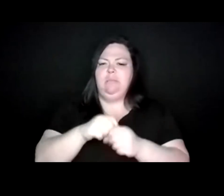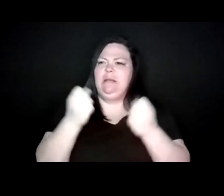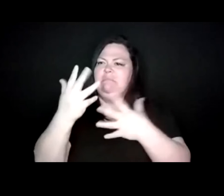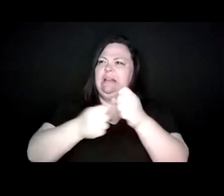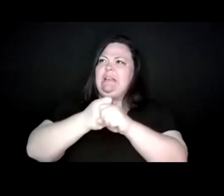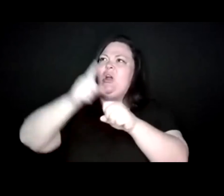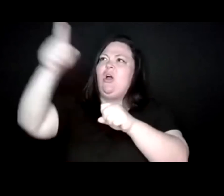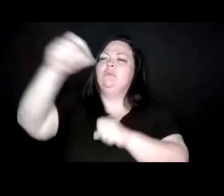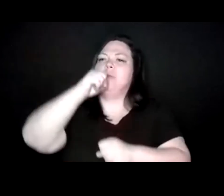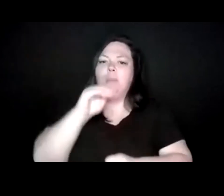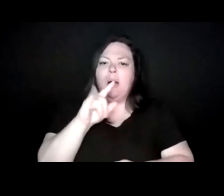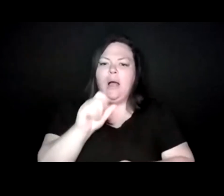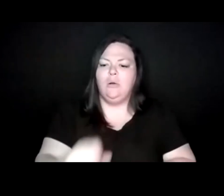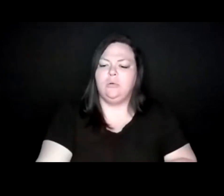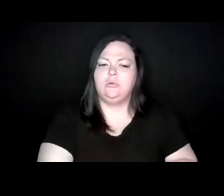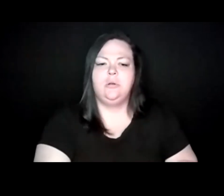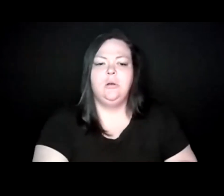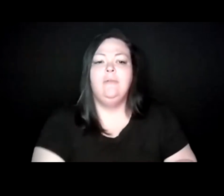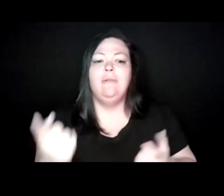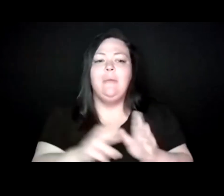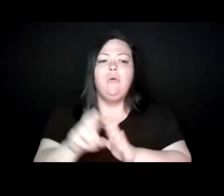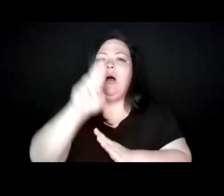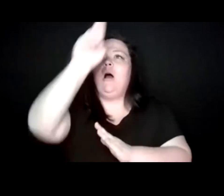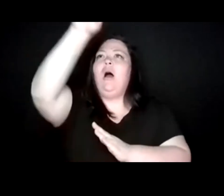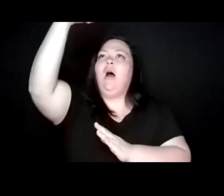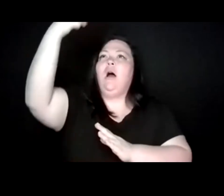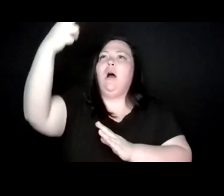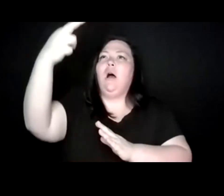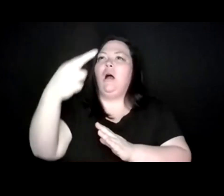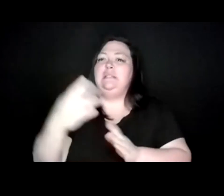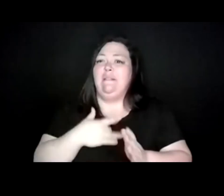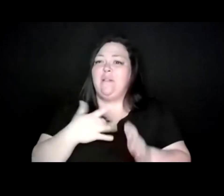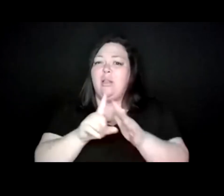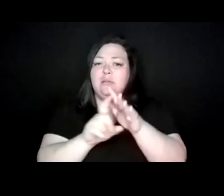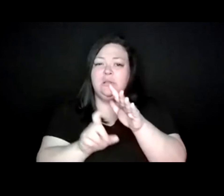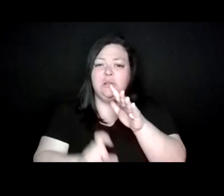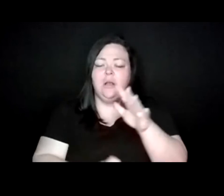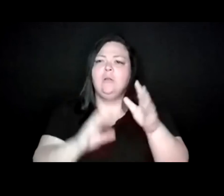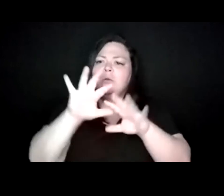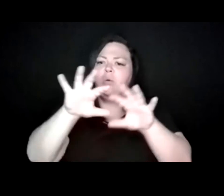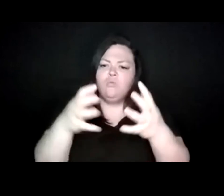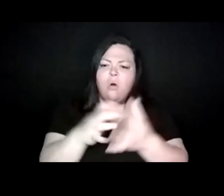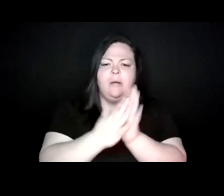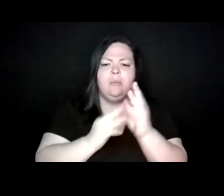and if when a rocket falls/ it feels like sinking, / the world// growing colder / and denser/